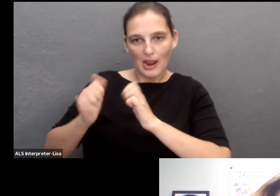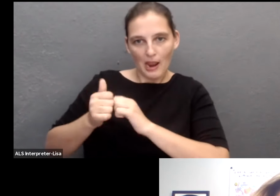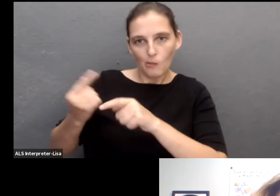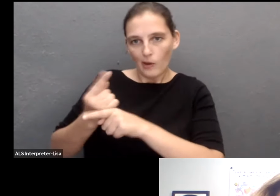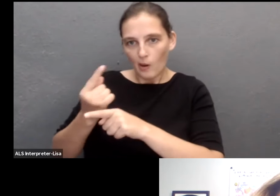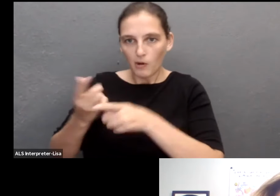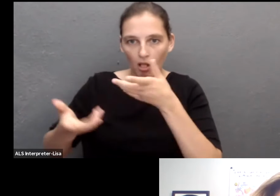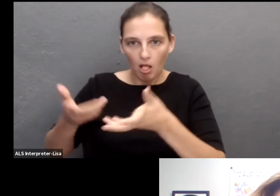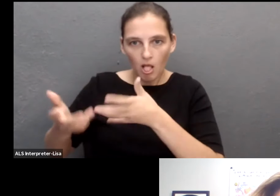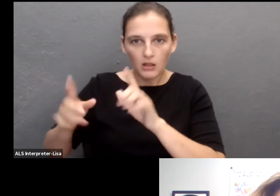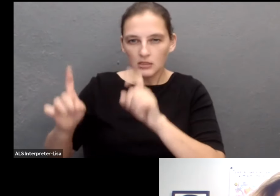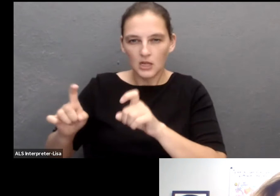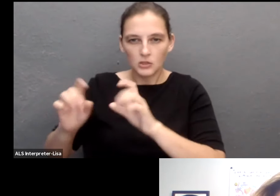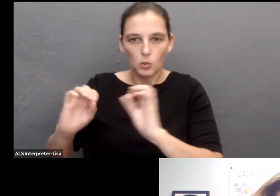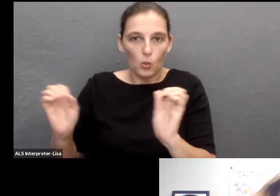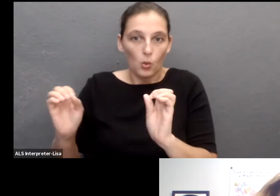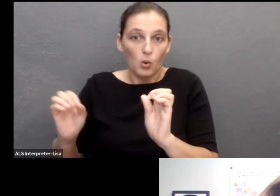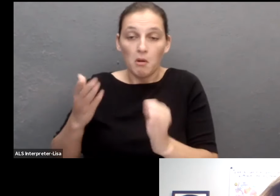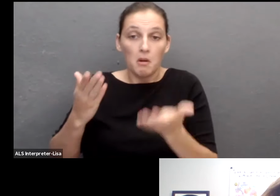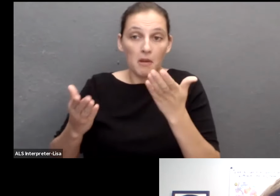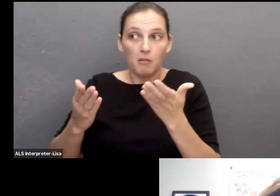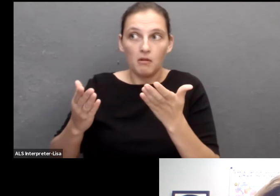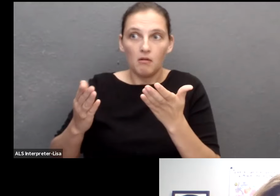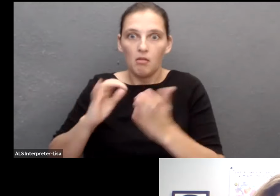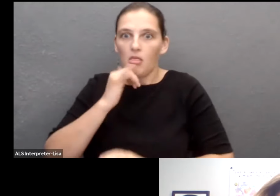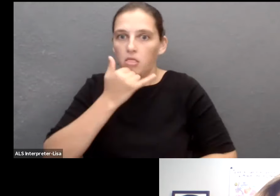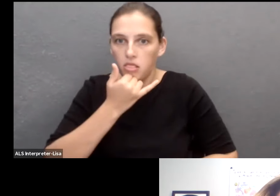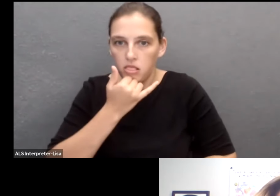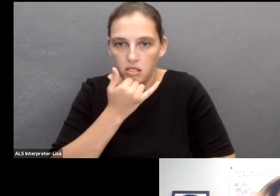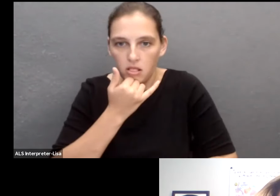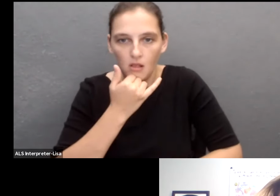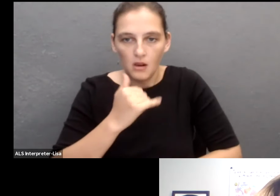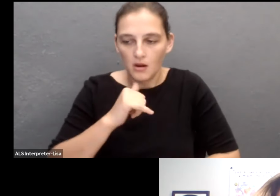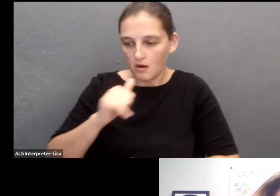There is a chance that you could not, you know, put the on there correctly, not